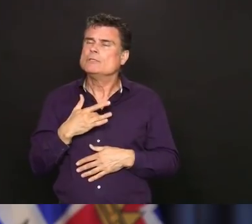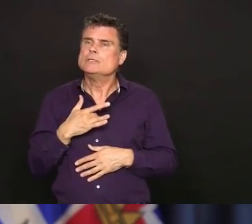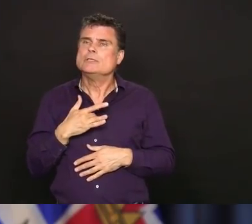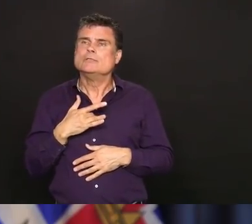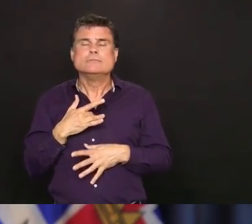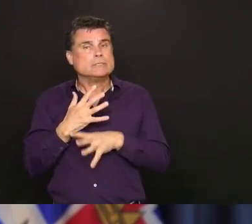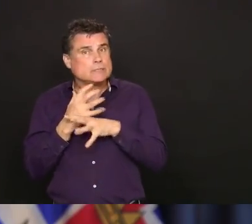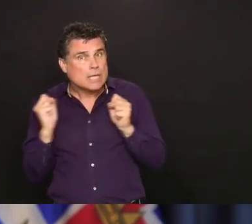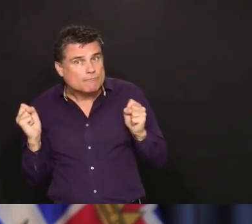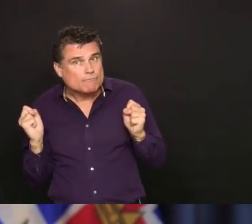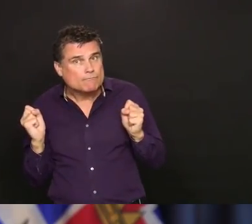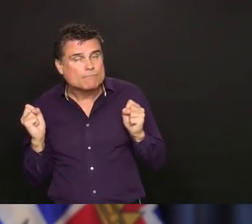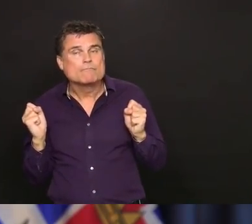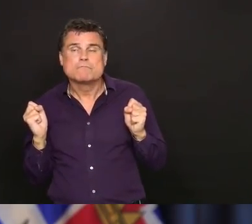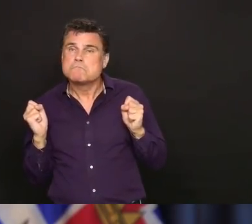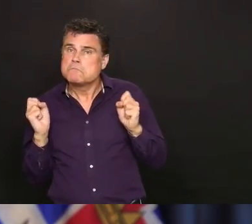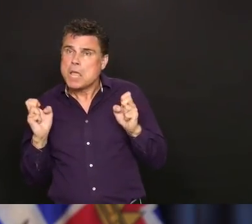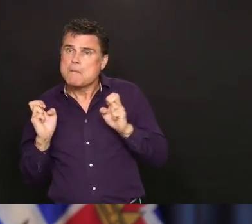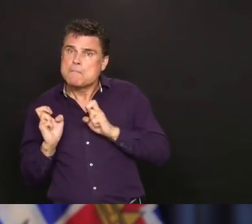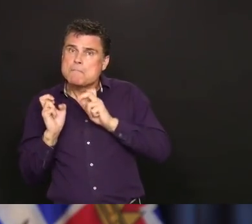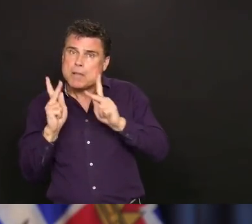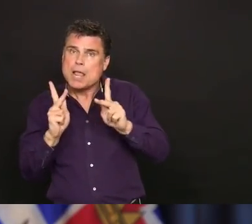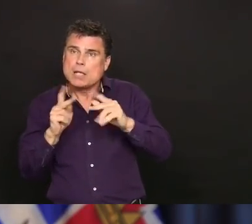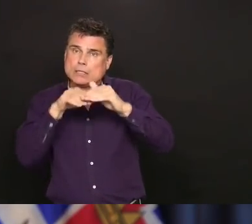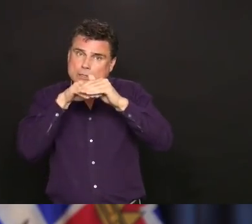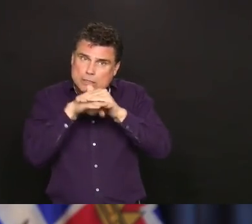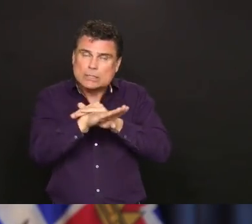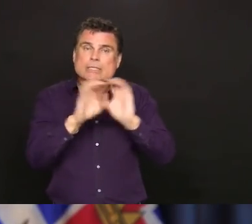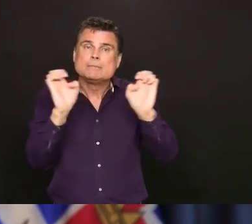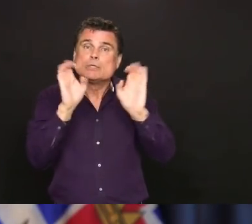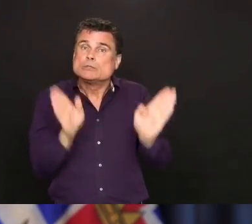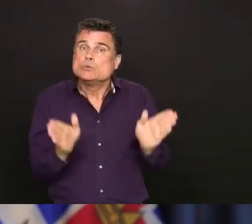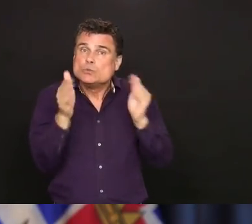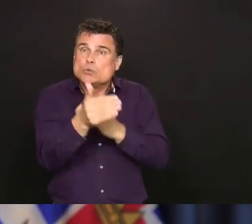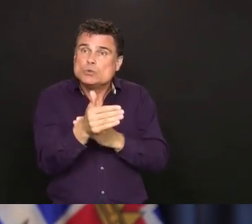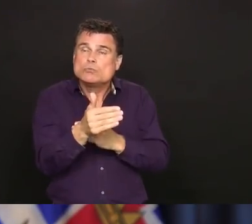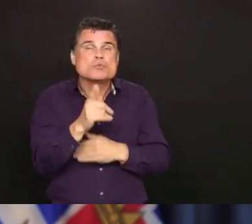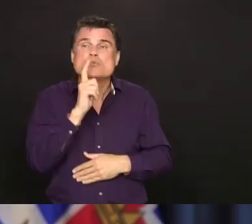We're seeing that happening in the emergency room over the last week and really